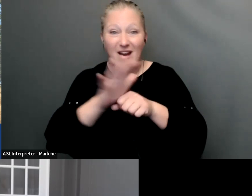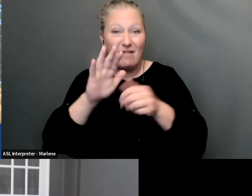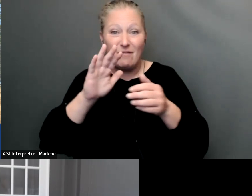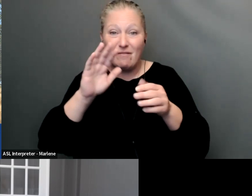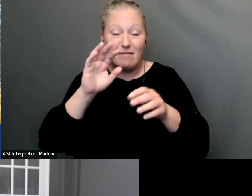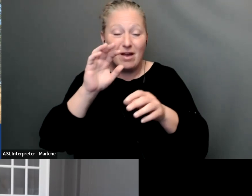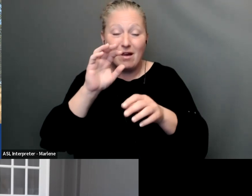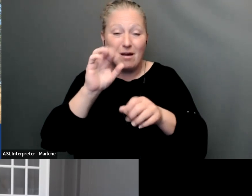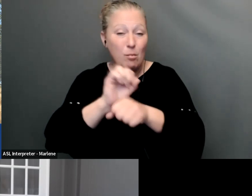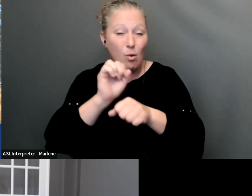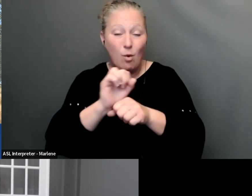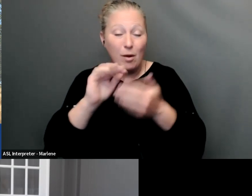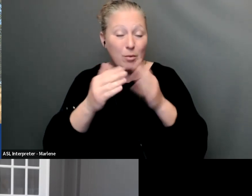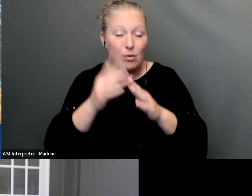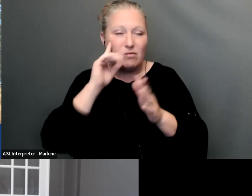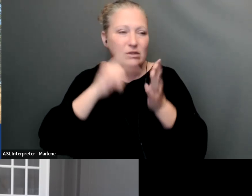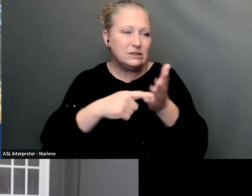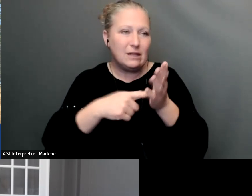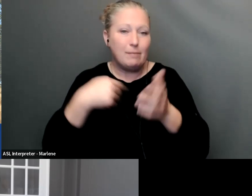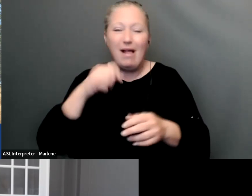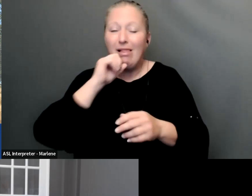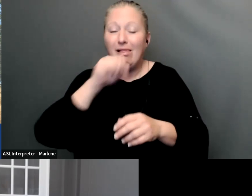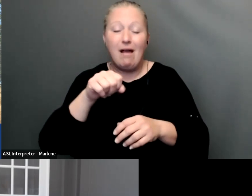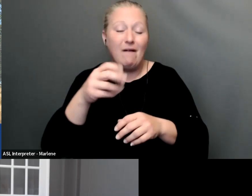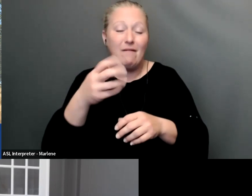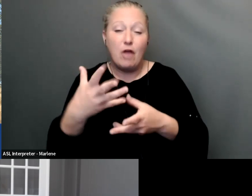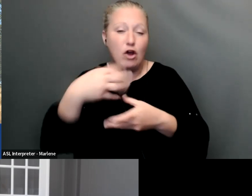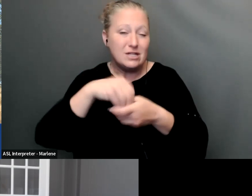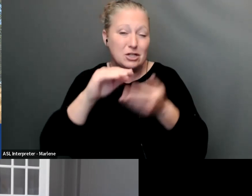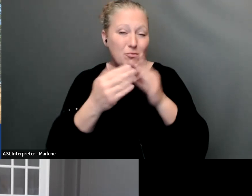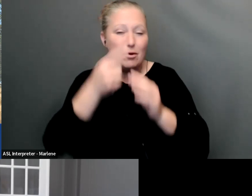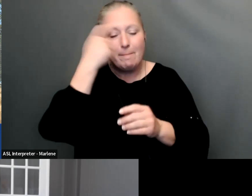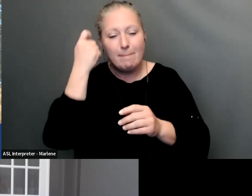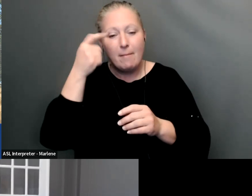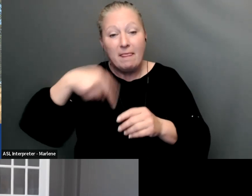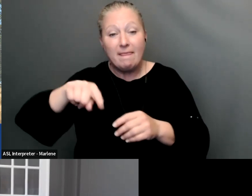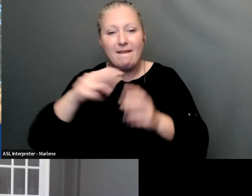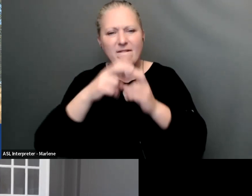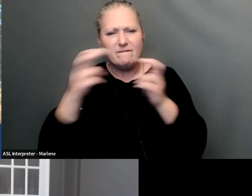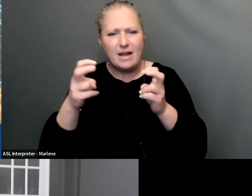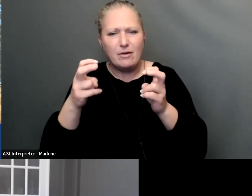you know, like, for instance, alot of the autistic community cause this is a very tactile, and it's